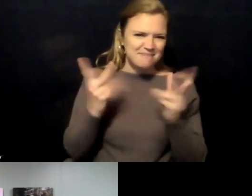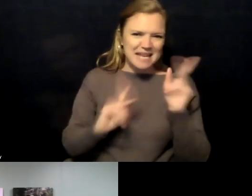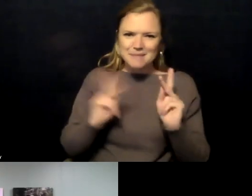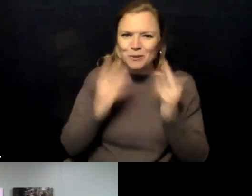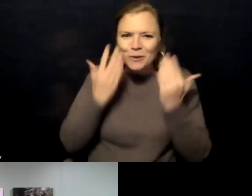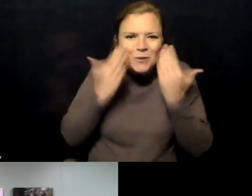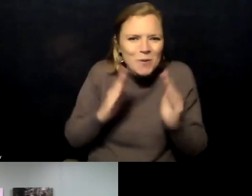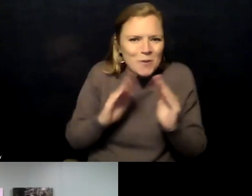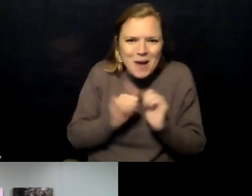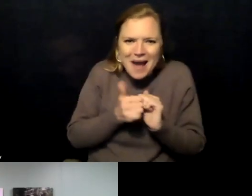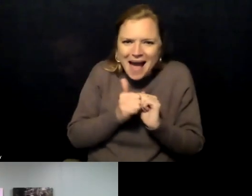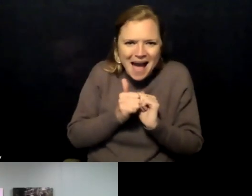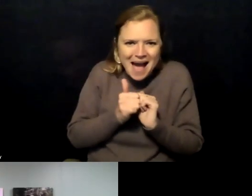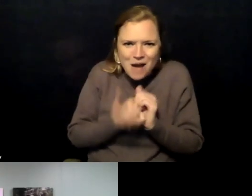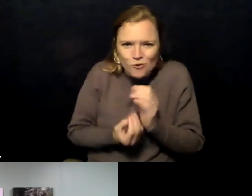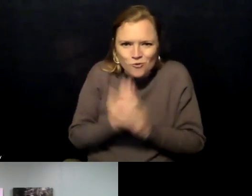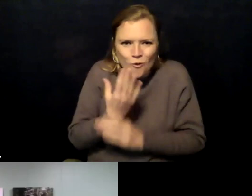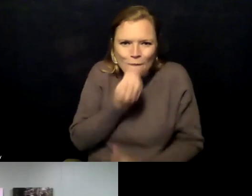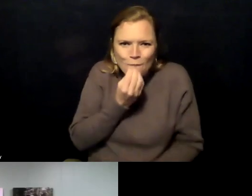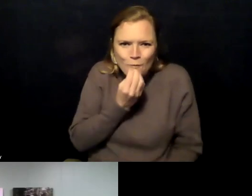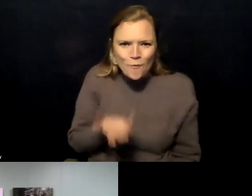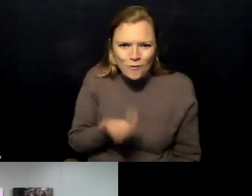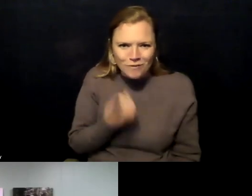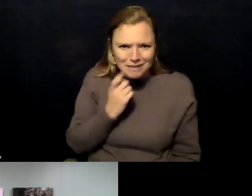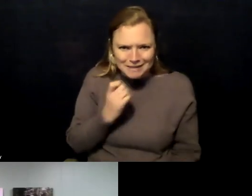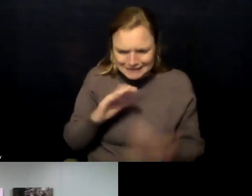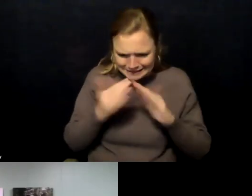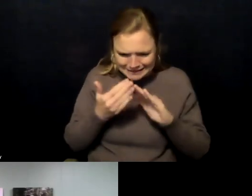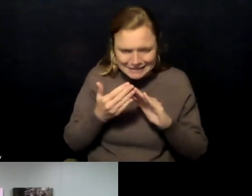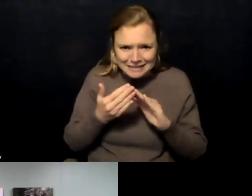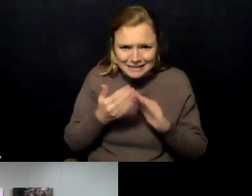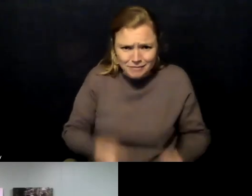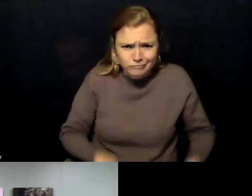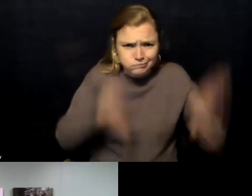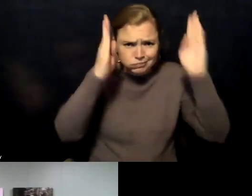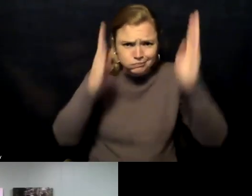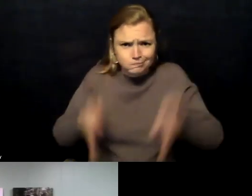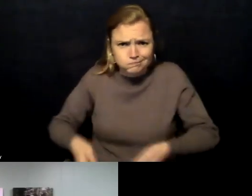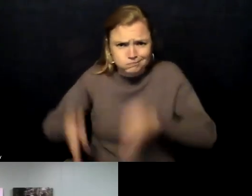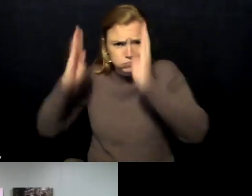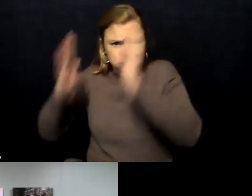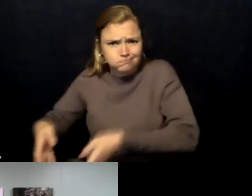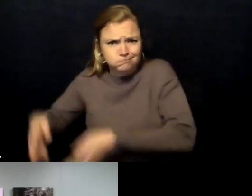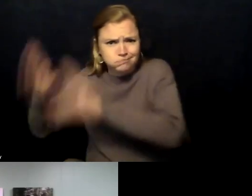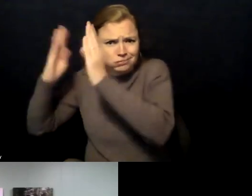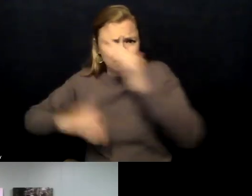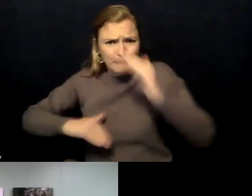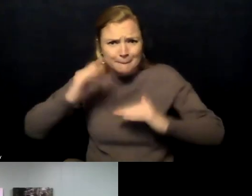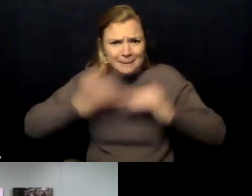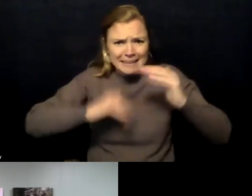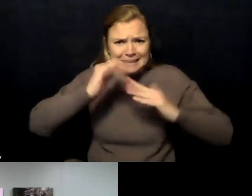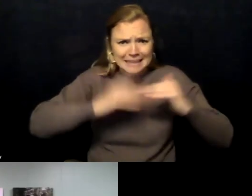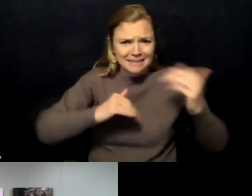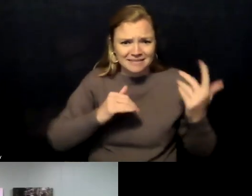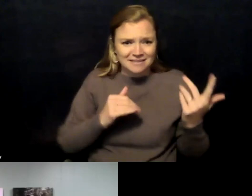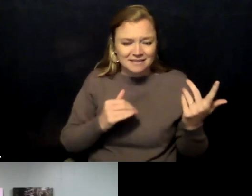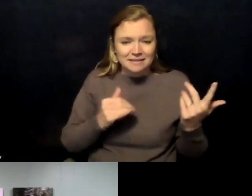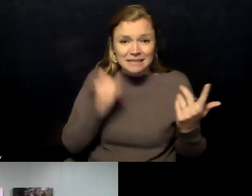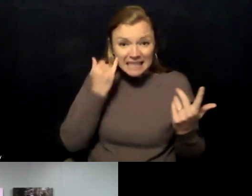Obviously if you live in more farmland kind of country in the us, you've-